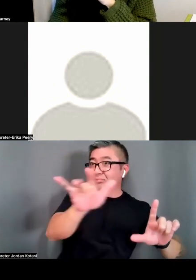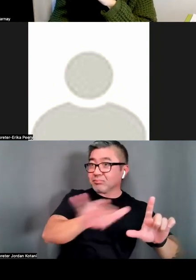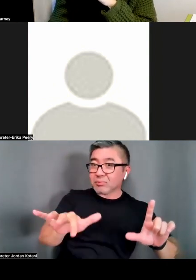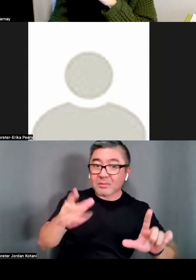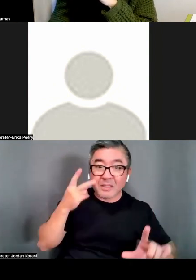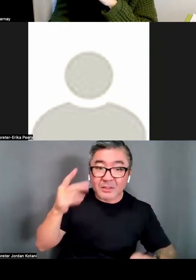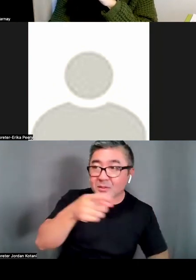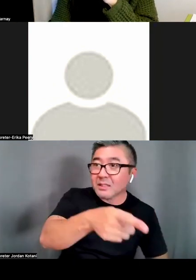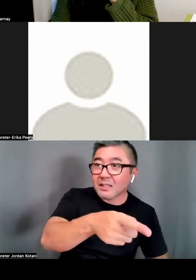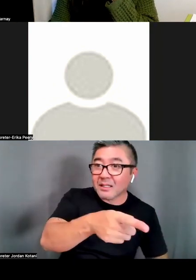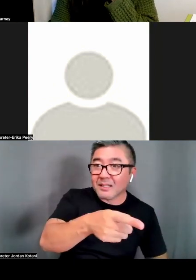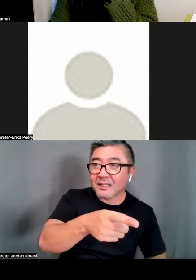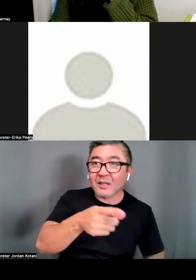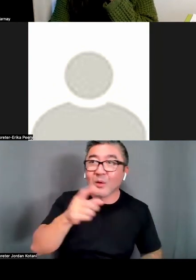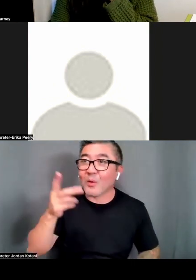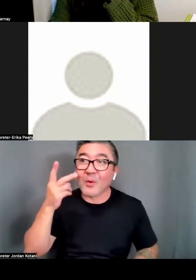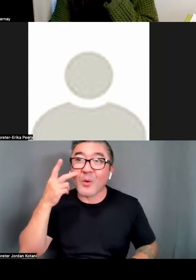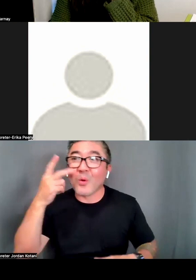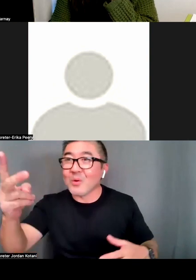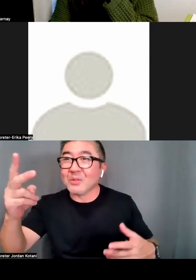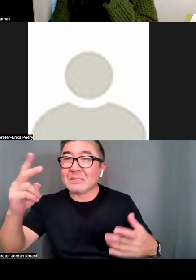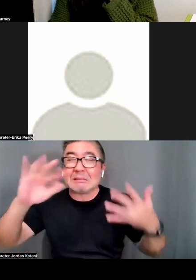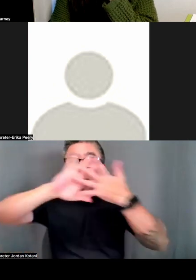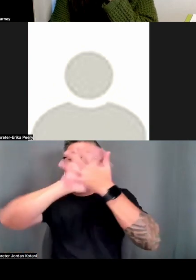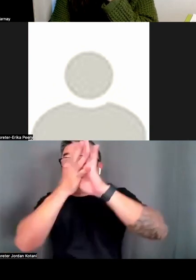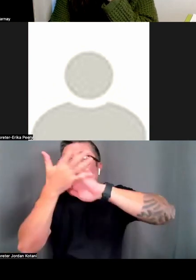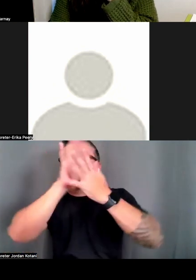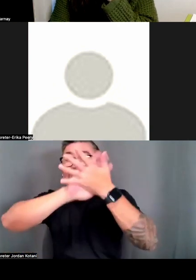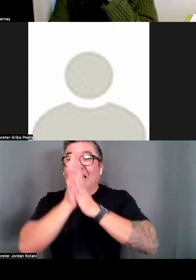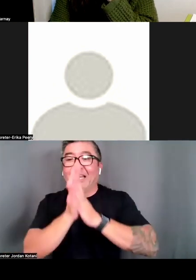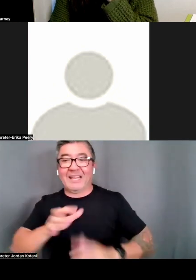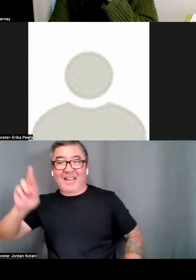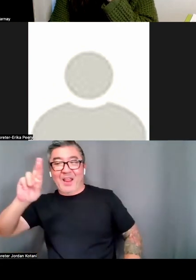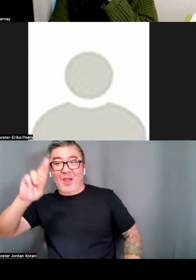somebody got in a fight with knitting yarn. ROZ: It did look like the knitting yarn for